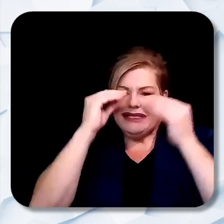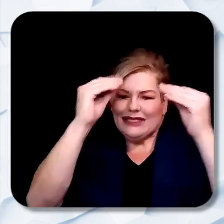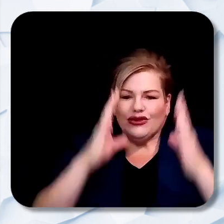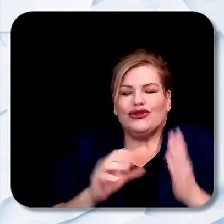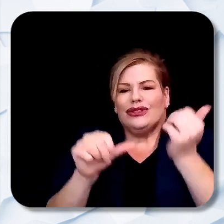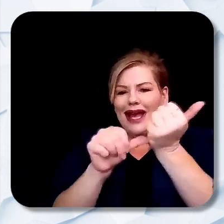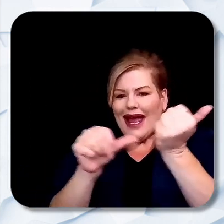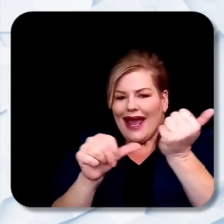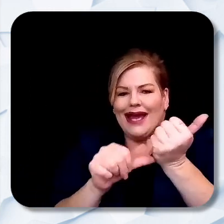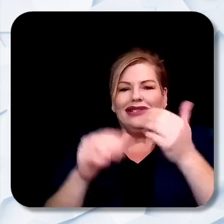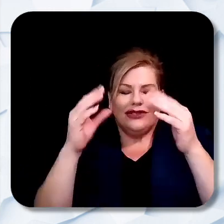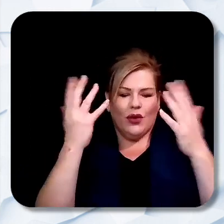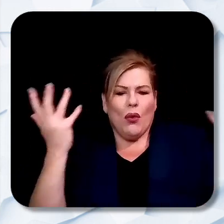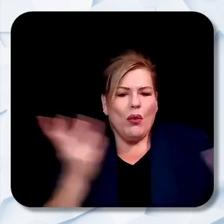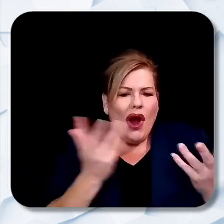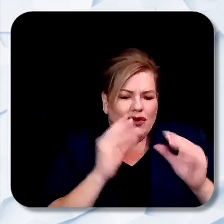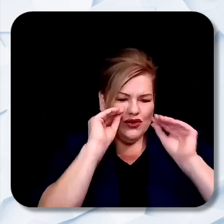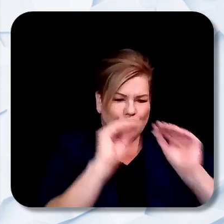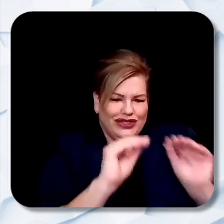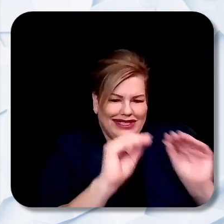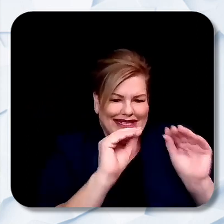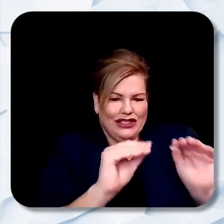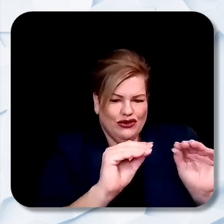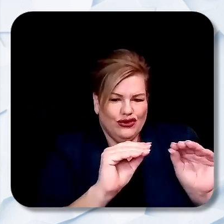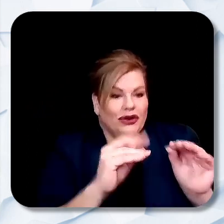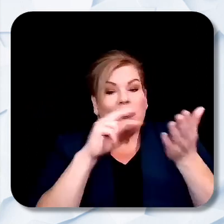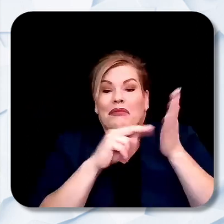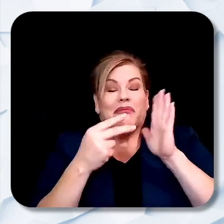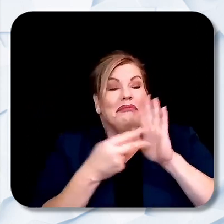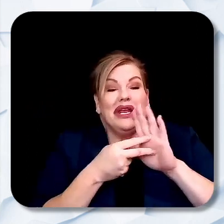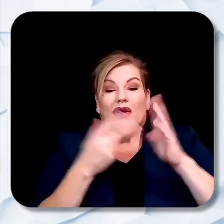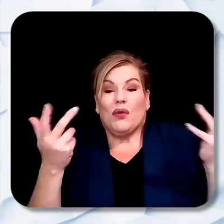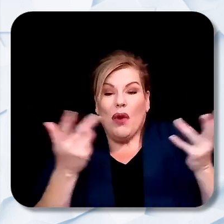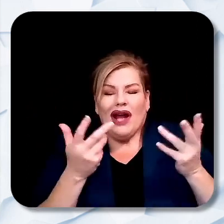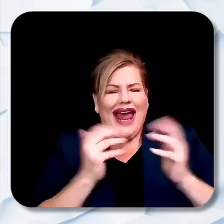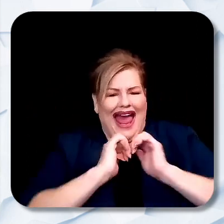they should be teaching, then the framework is really guidance on how to teach the standards,